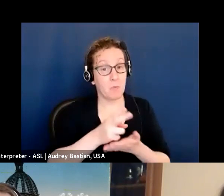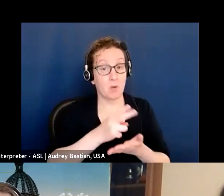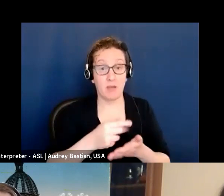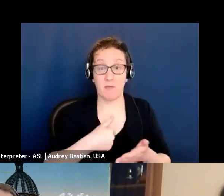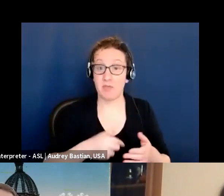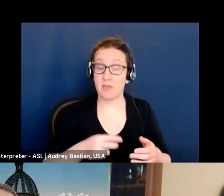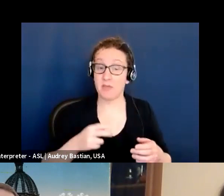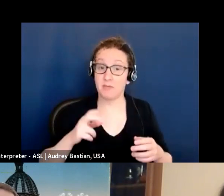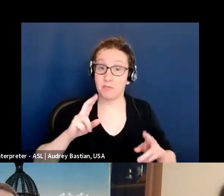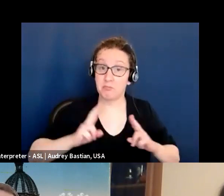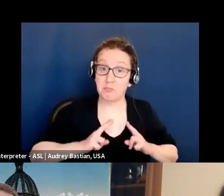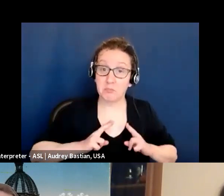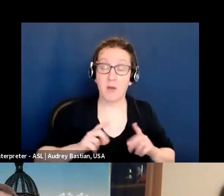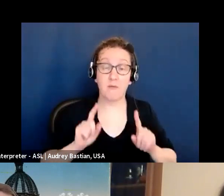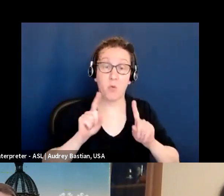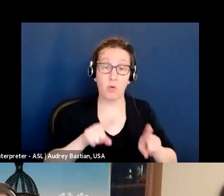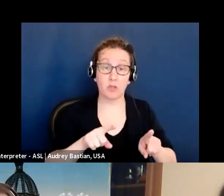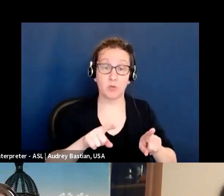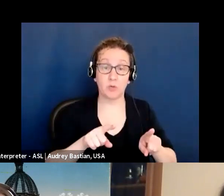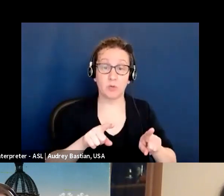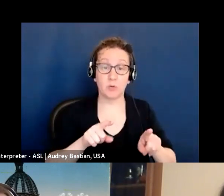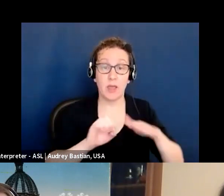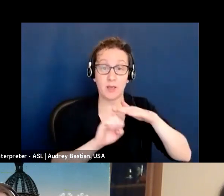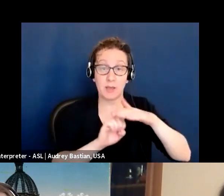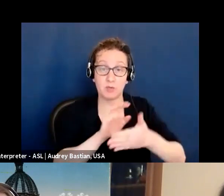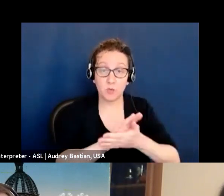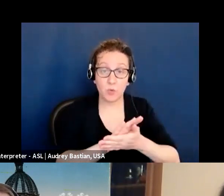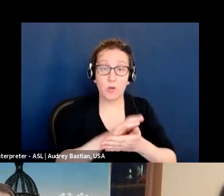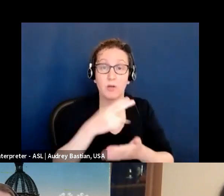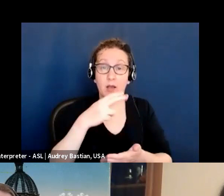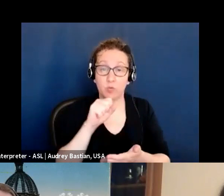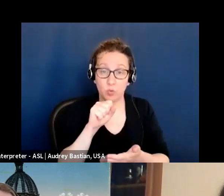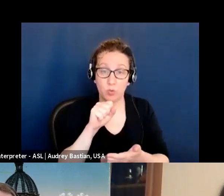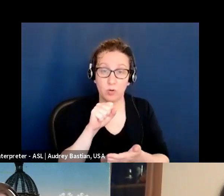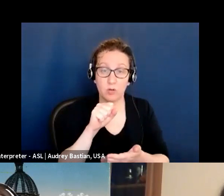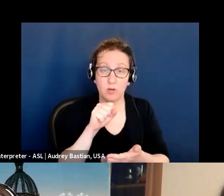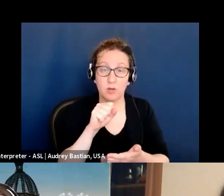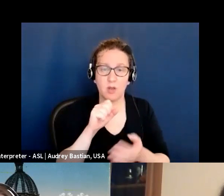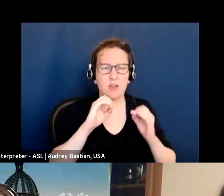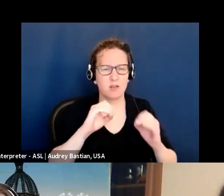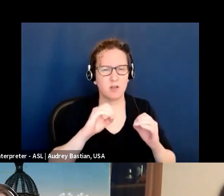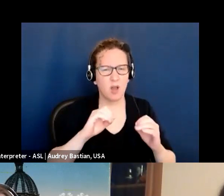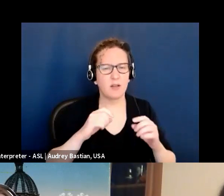of going to elementary school basically, where they taught Spanish as a foreign language. And